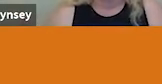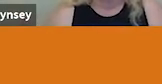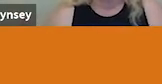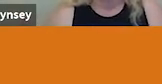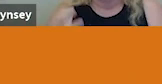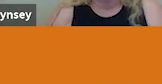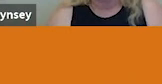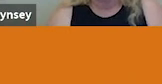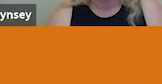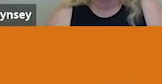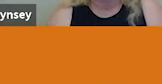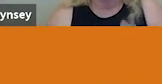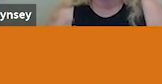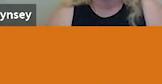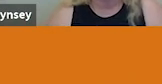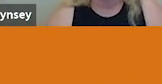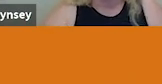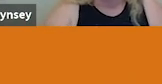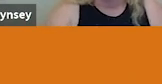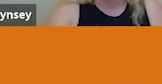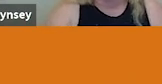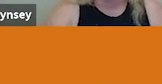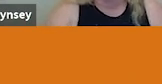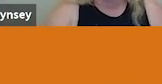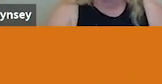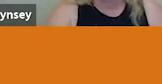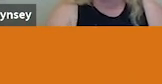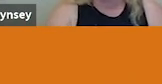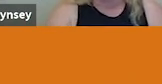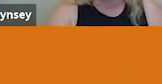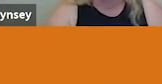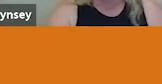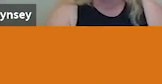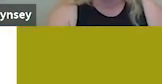educators offer the choice the course is often much more popular than the counter parts.